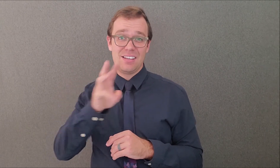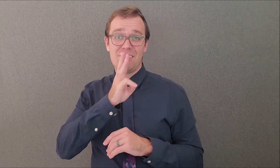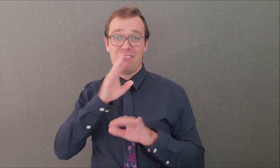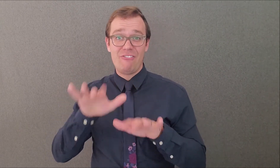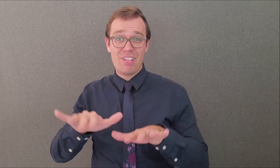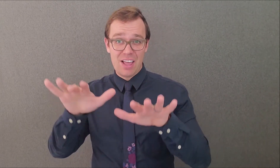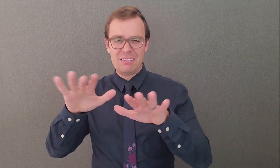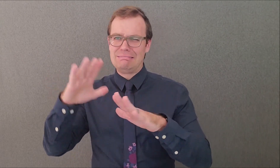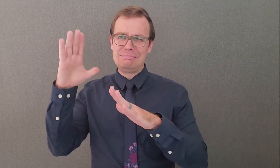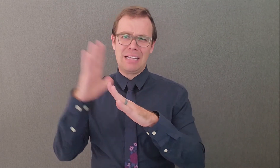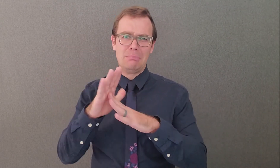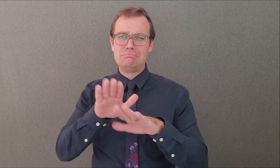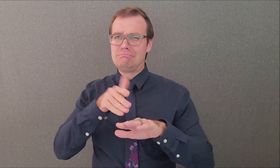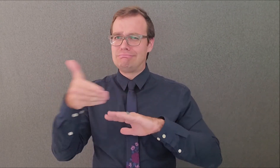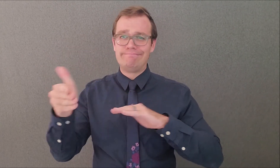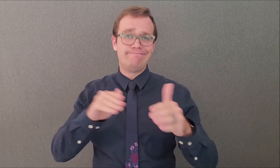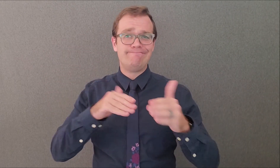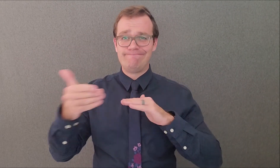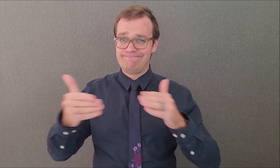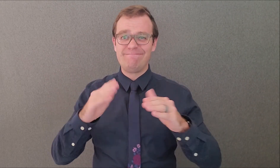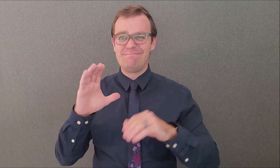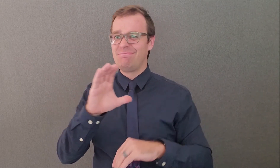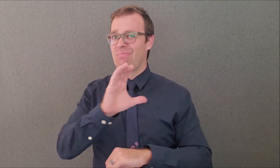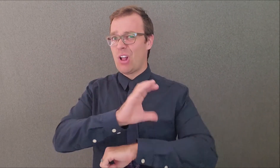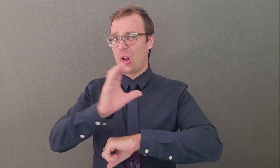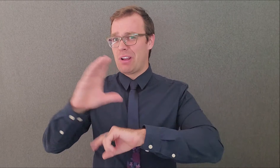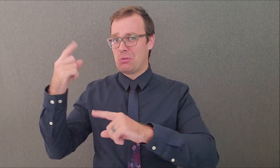flash floods in Colorado's recorded history.